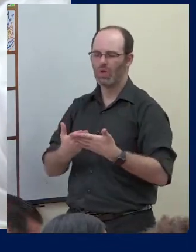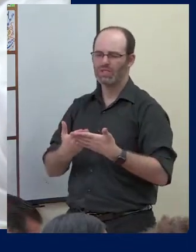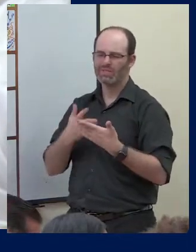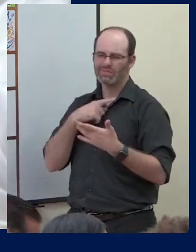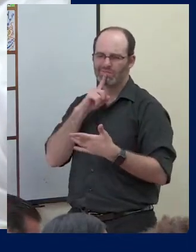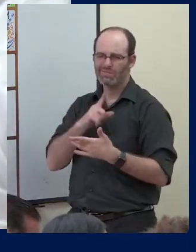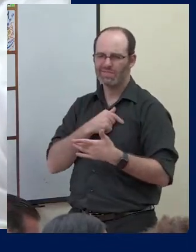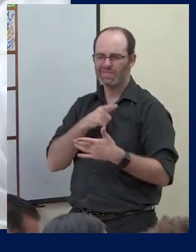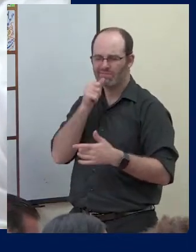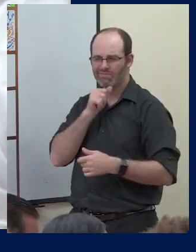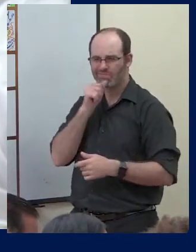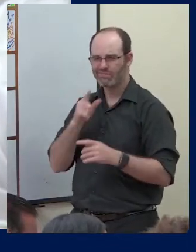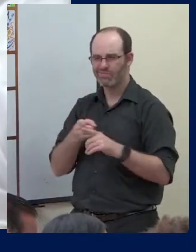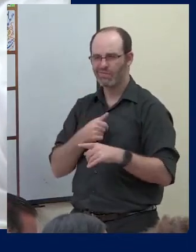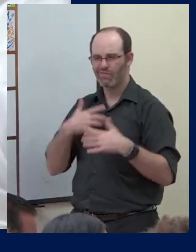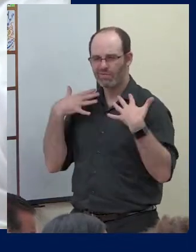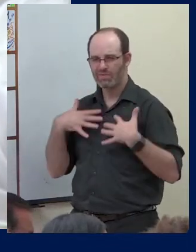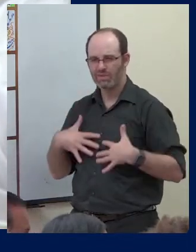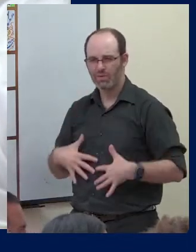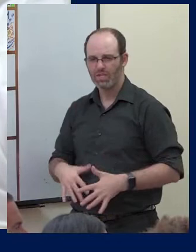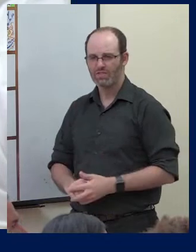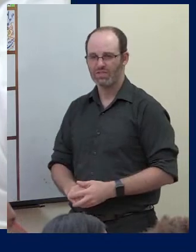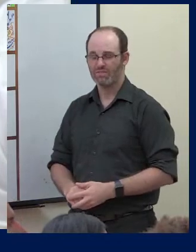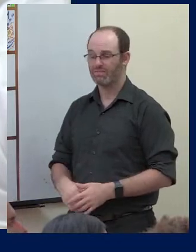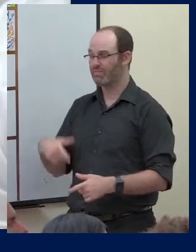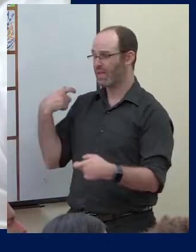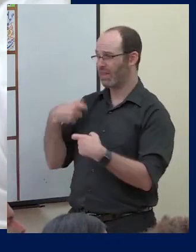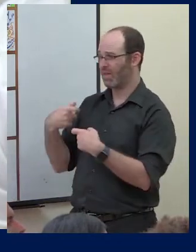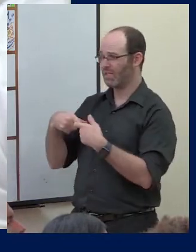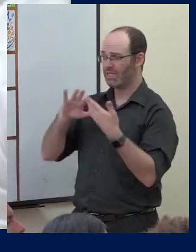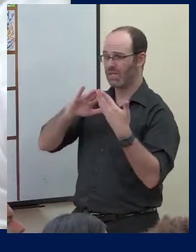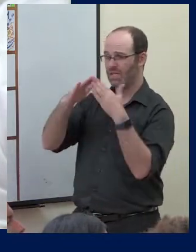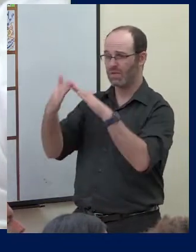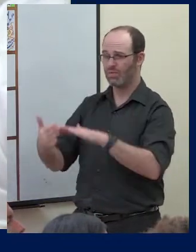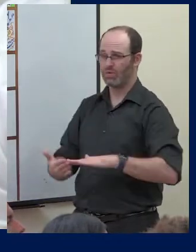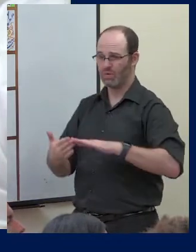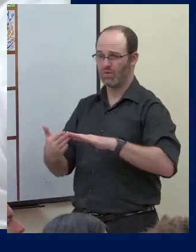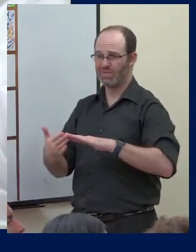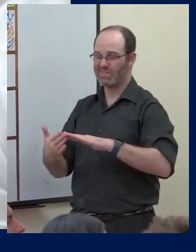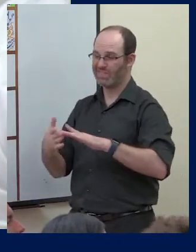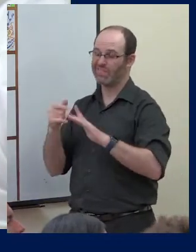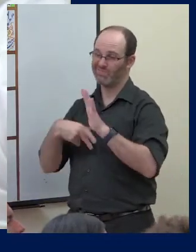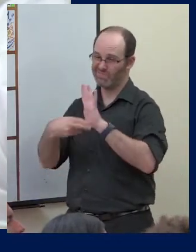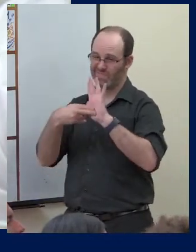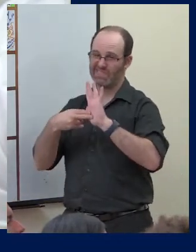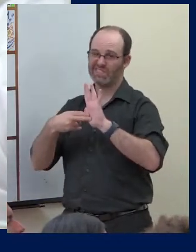In the Latina community, there is often a stigma when it comes to seeking mental health,